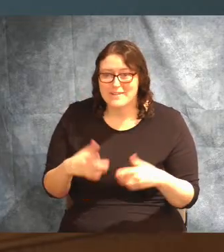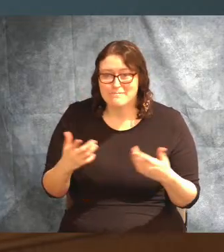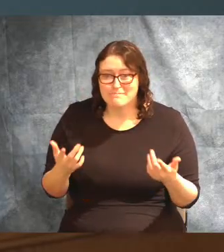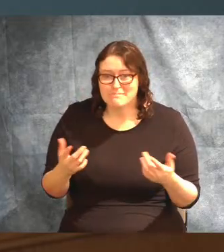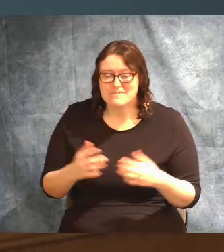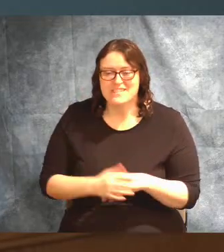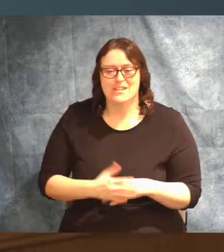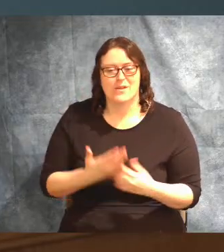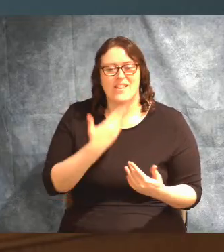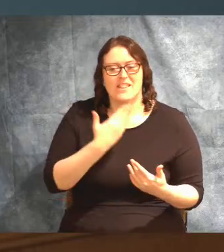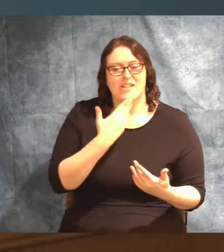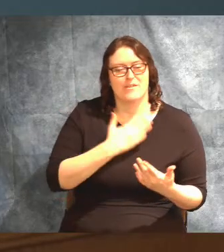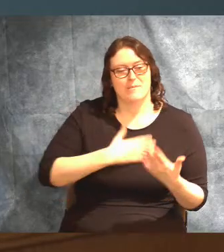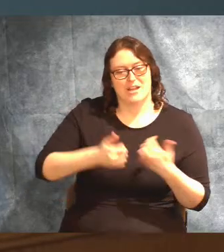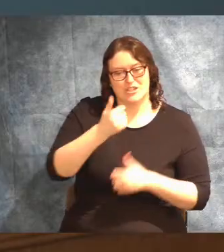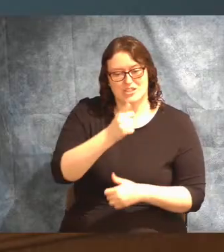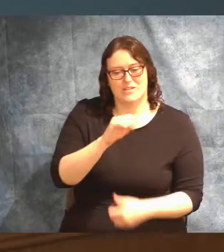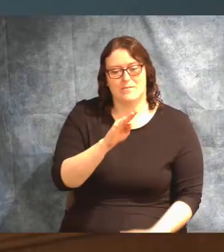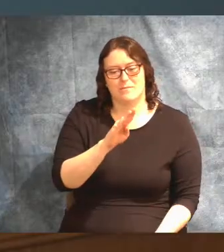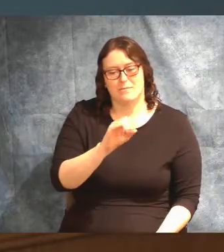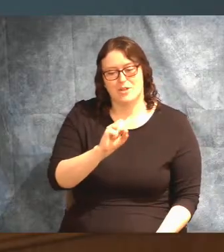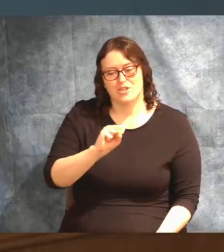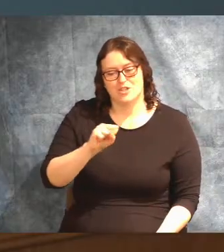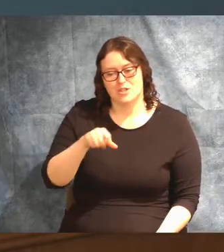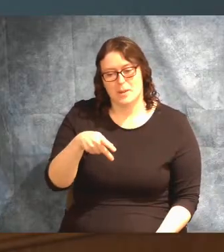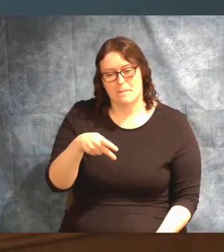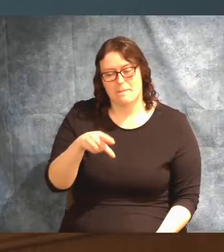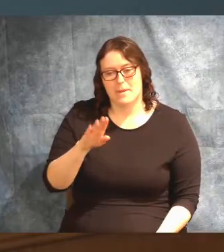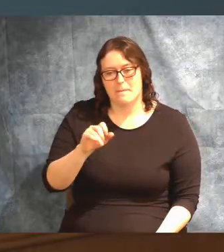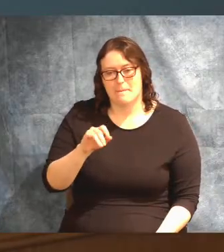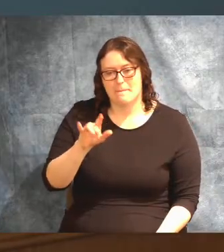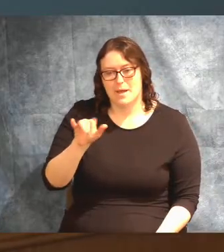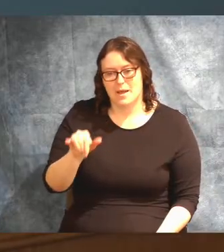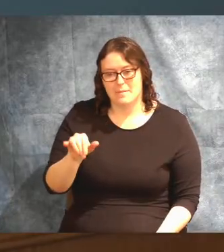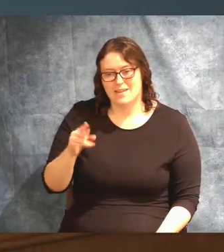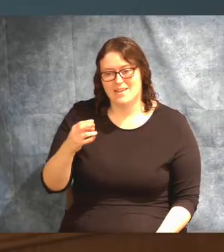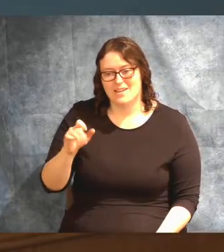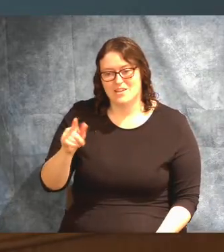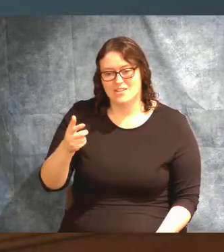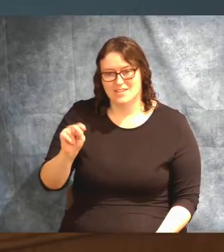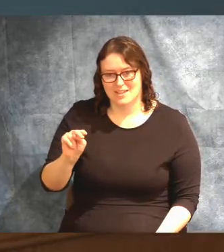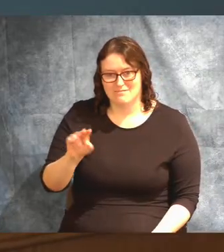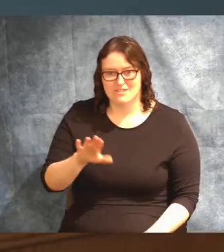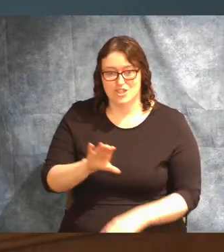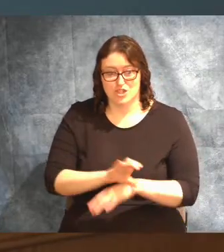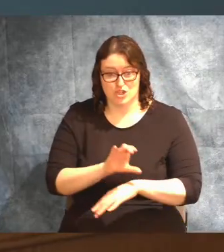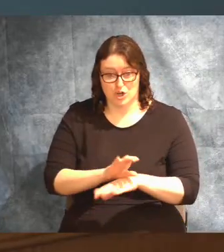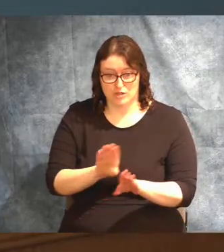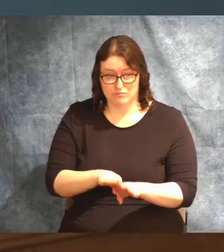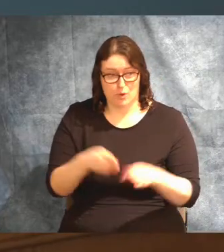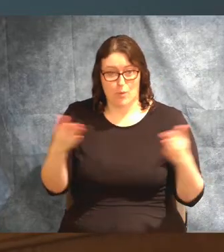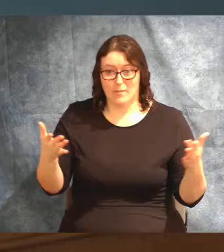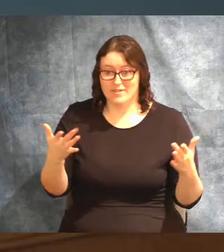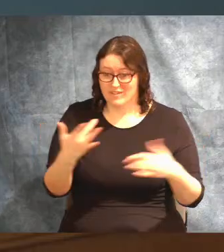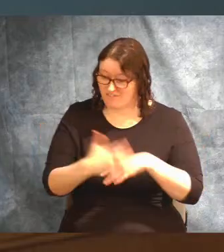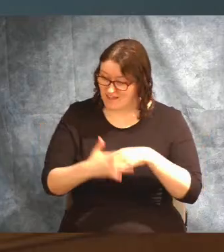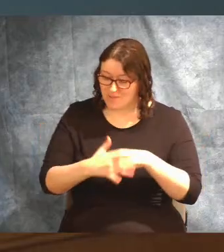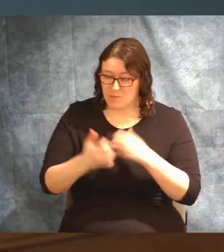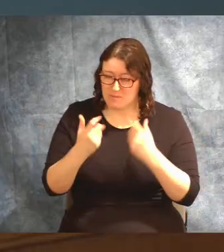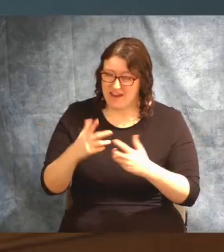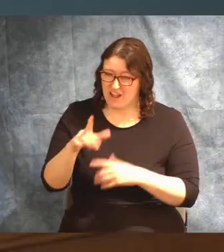Bishop Bobby Hilton, who opened up his church to have all those hundreds of people come in